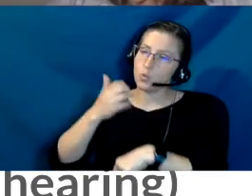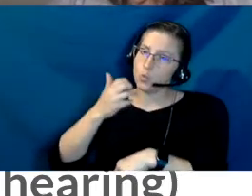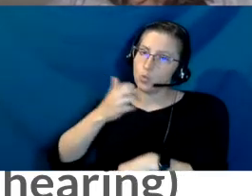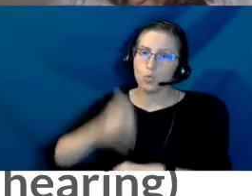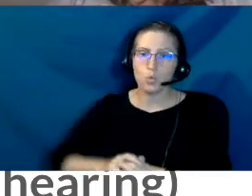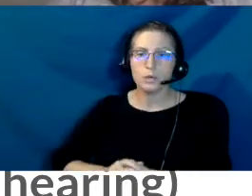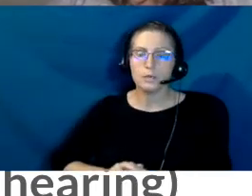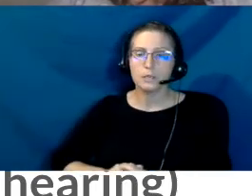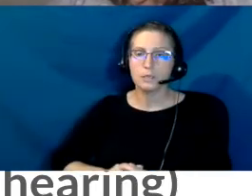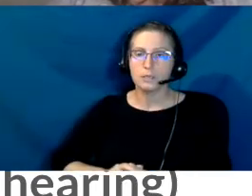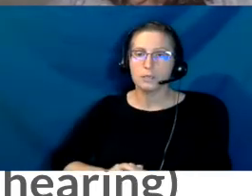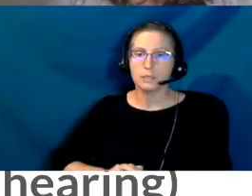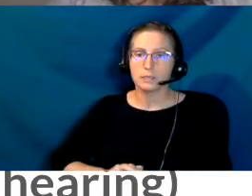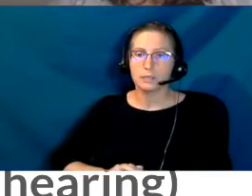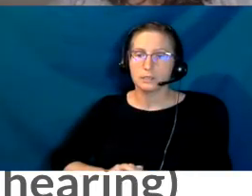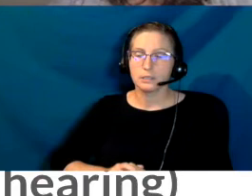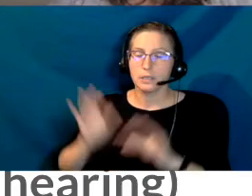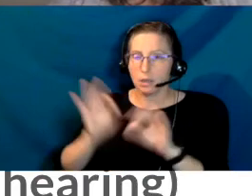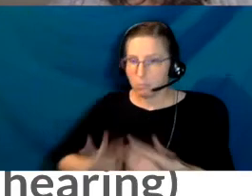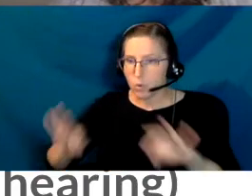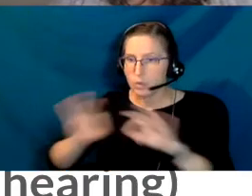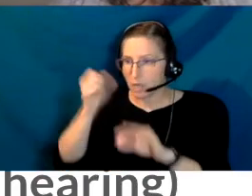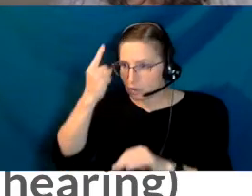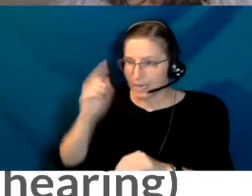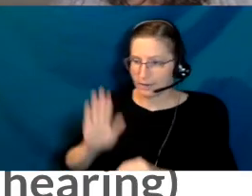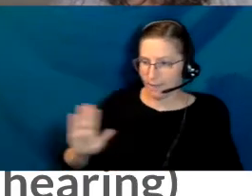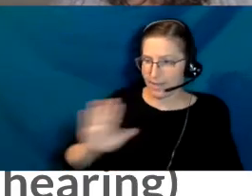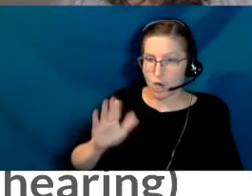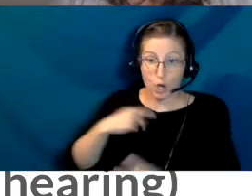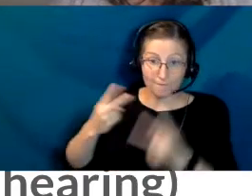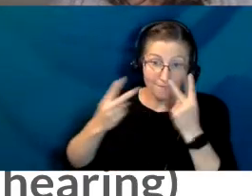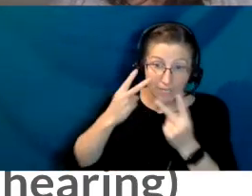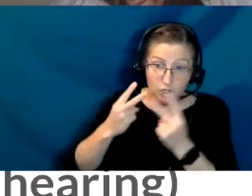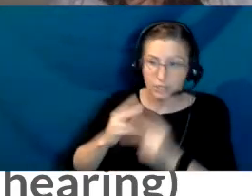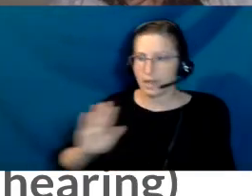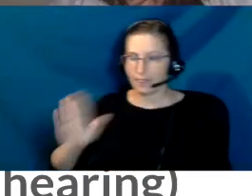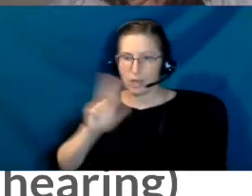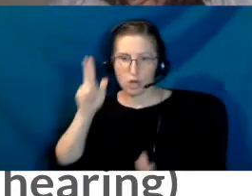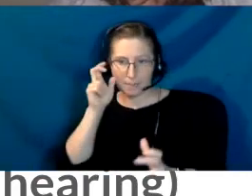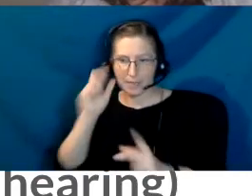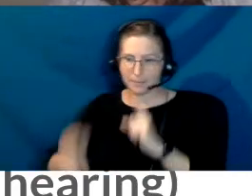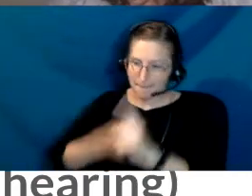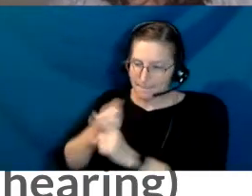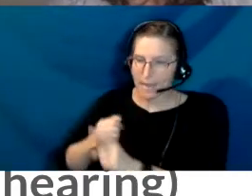really important to understand how a child's vision and hearing impact their development and how